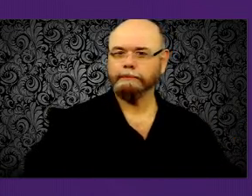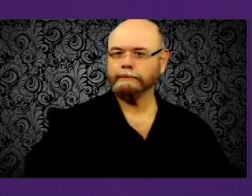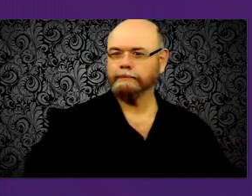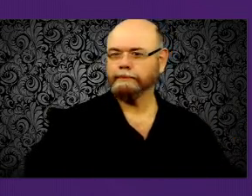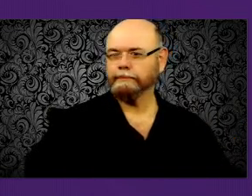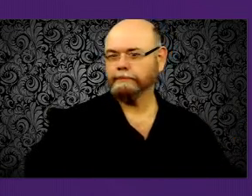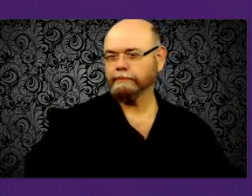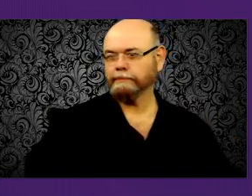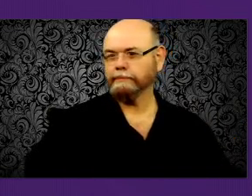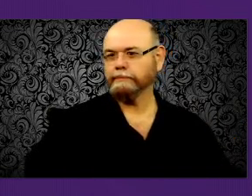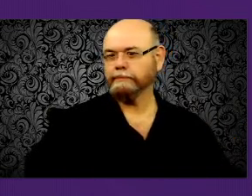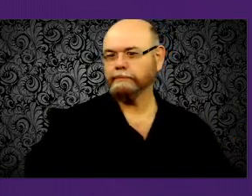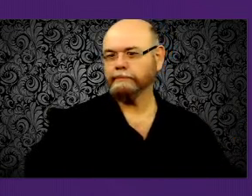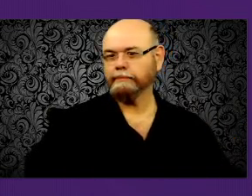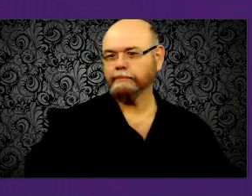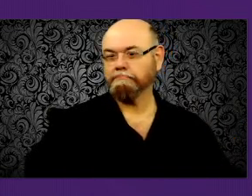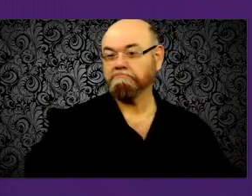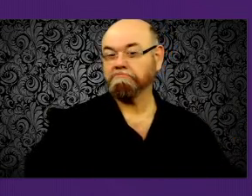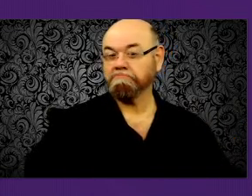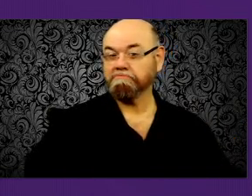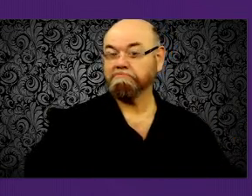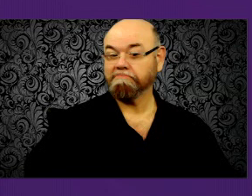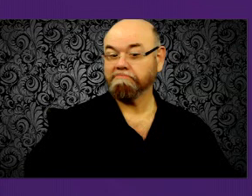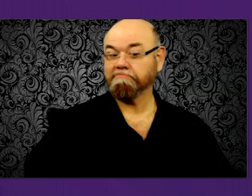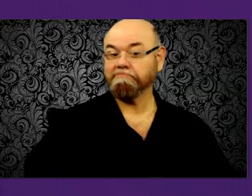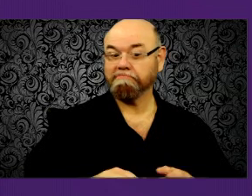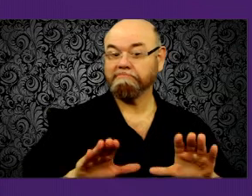Excellent observations, by the way, friends. Thank you so much for sharing.